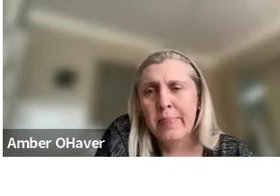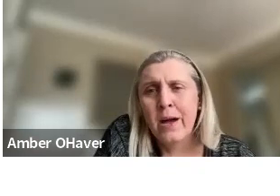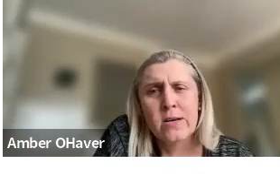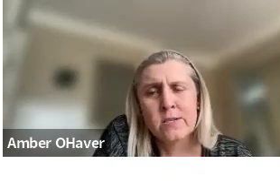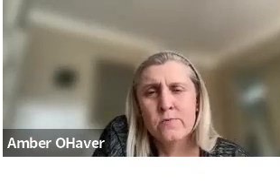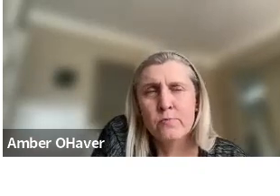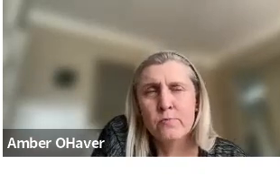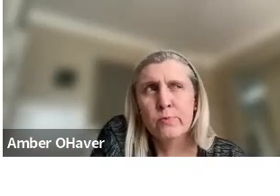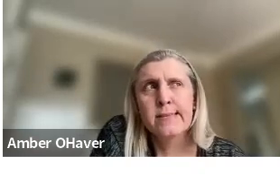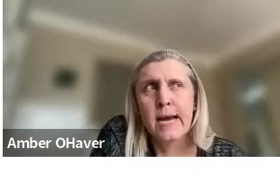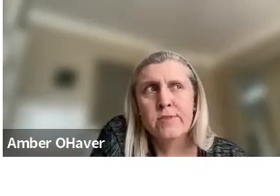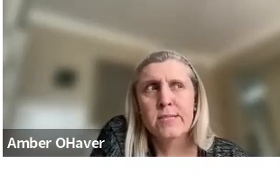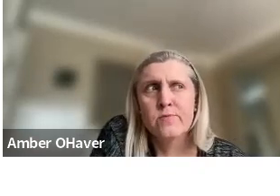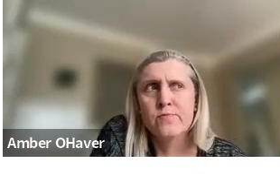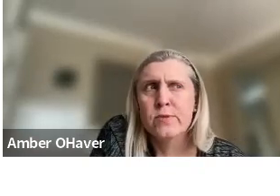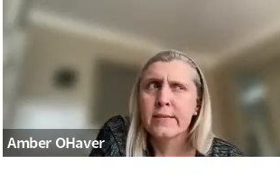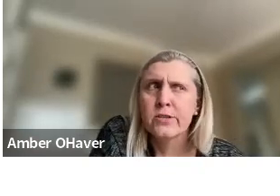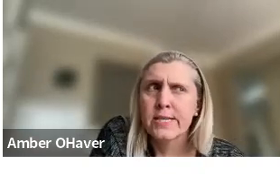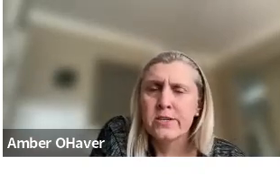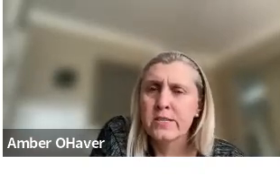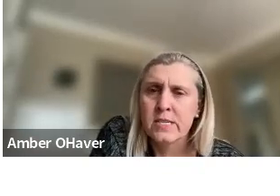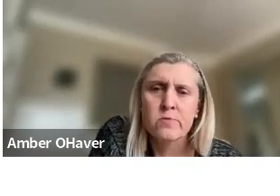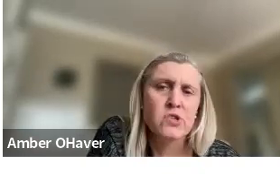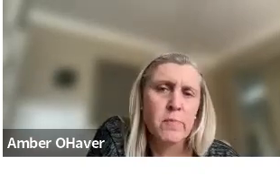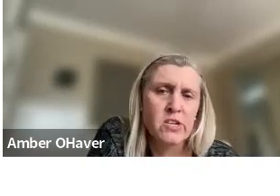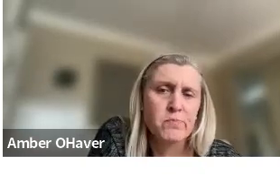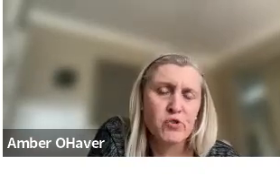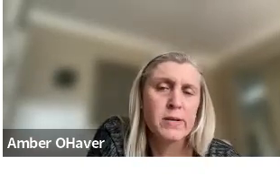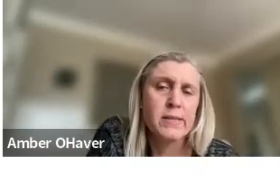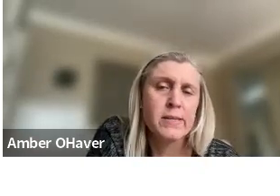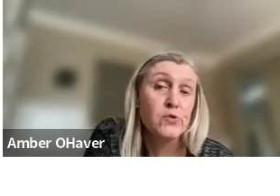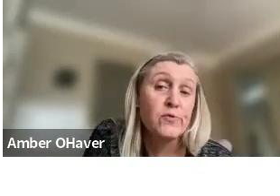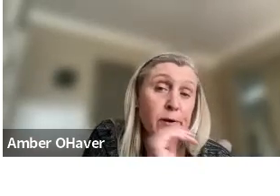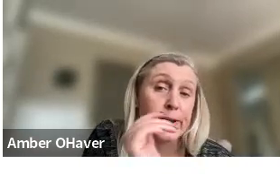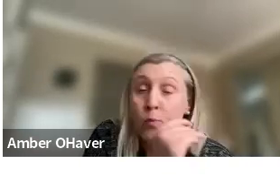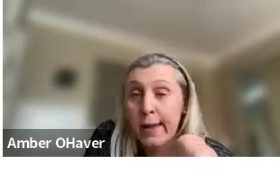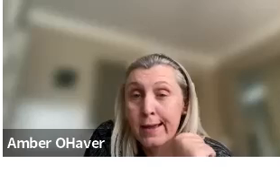There isn't much separation between the 2. They might eat all in the same dining room, or have access to food. They might eat all in same dining room or access to food in same space.